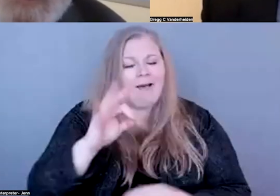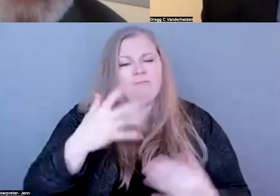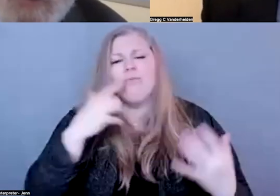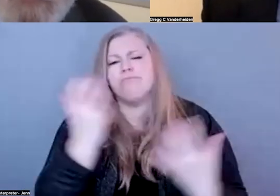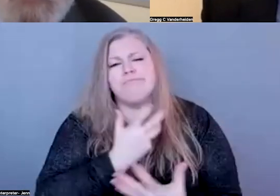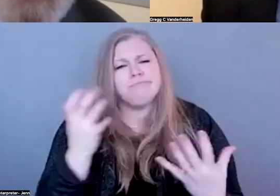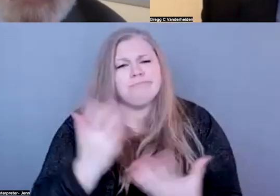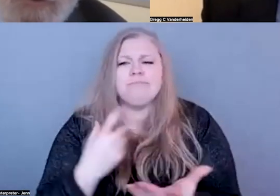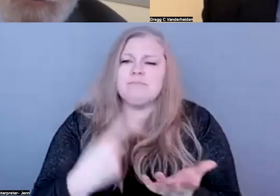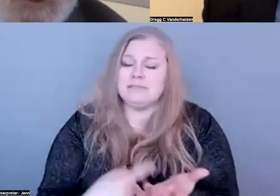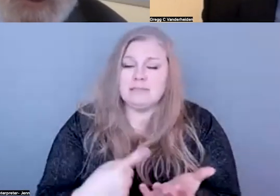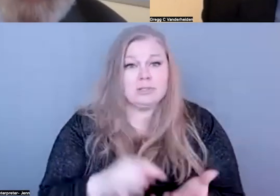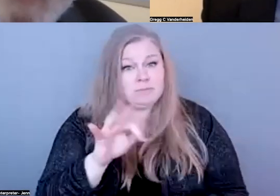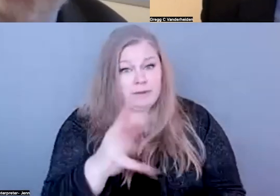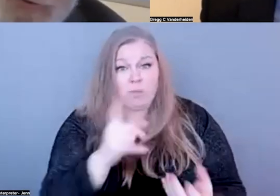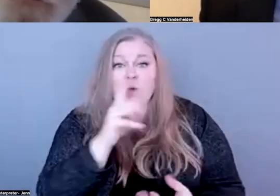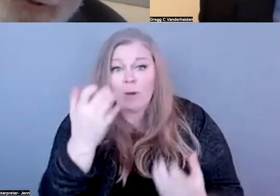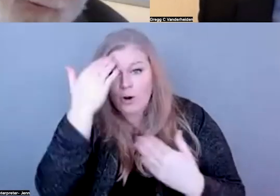If you really want to know what happened, you gotta go watch.